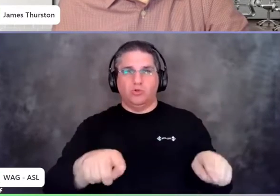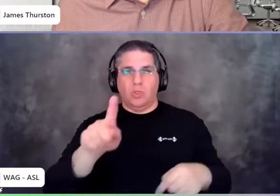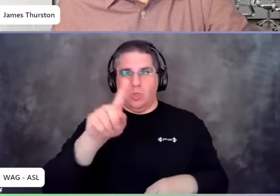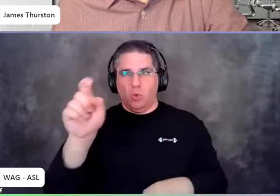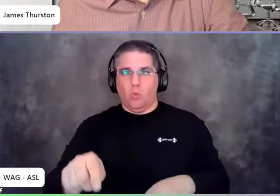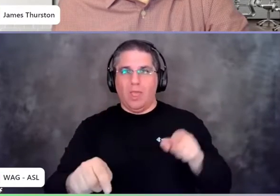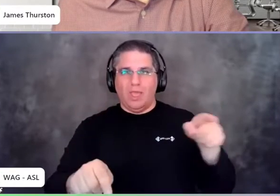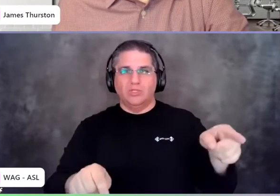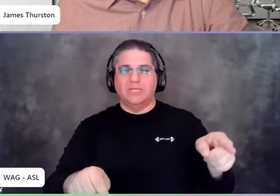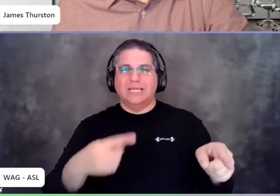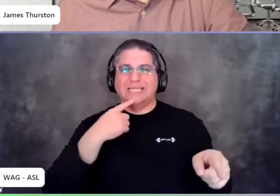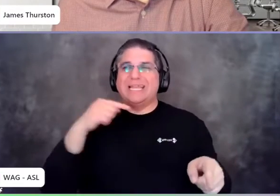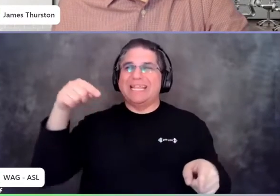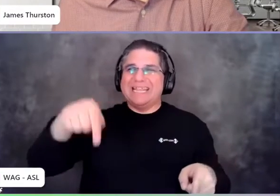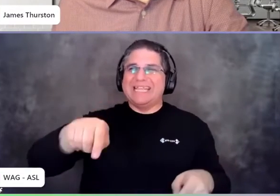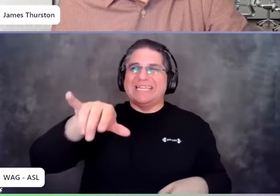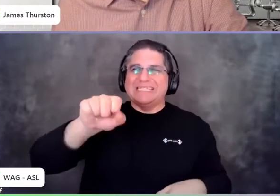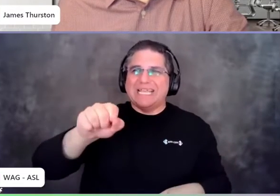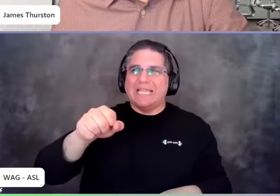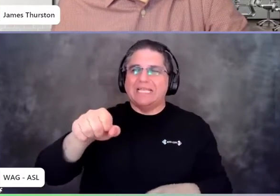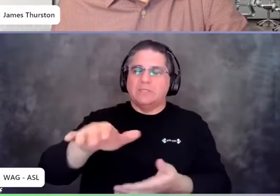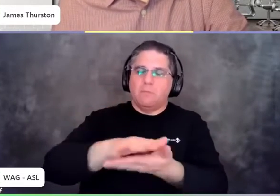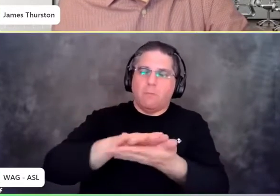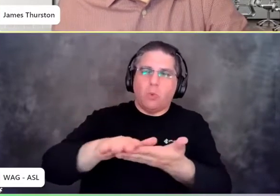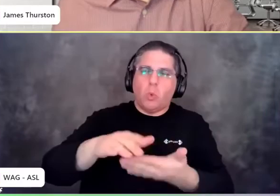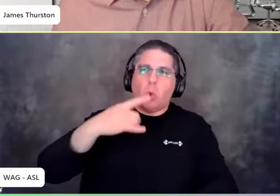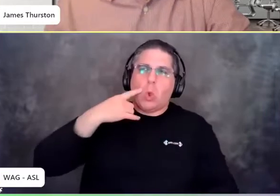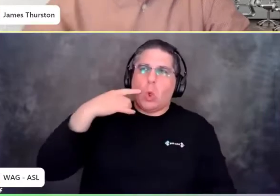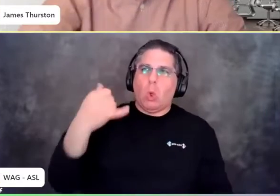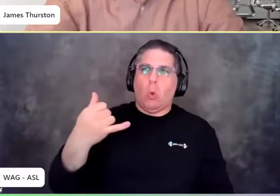I'm [TILLY] We're getting close to the end of time, and